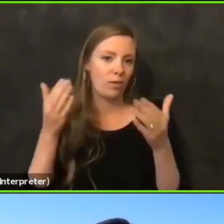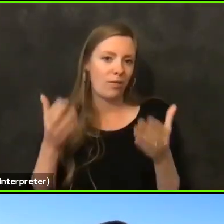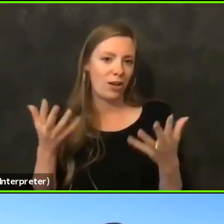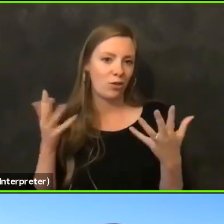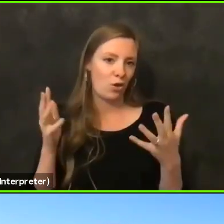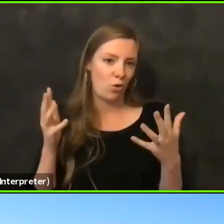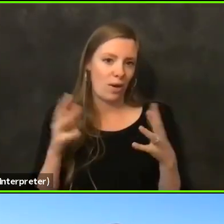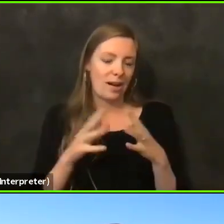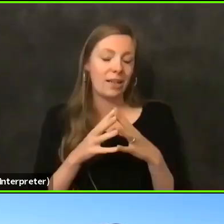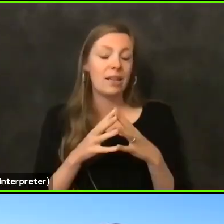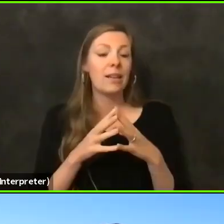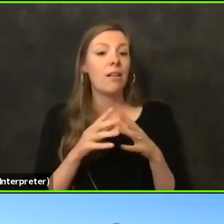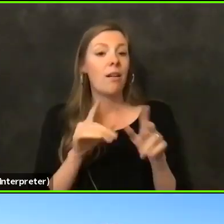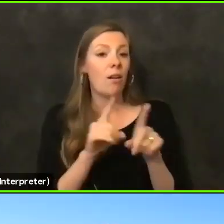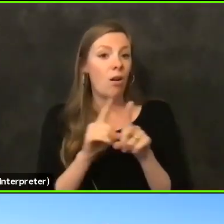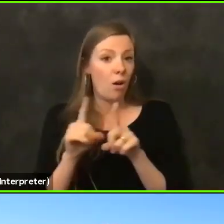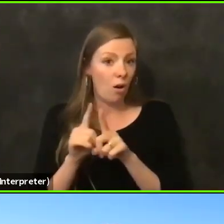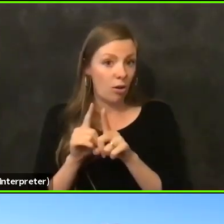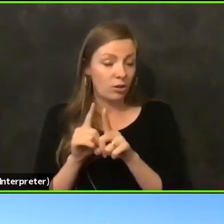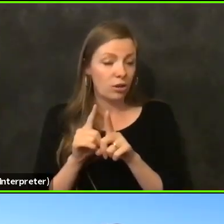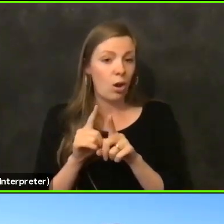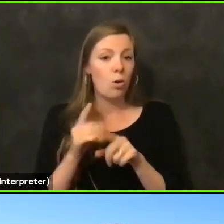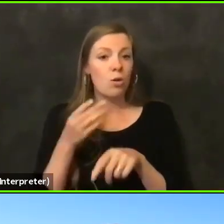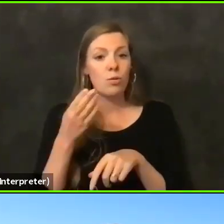In addition, the Blue Shield contract with